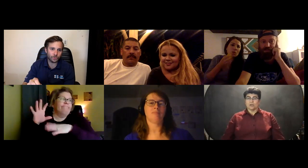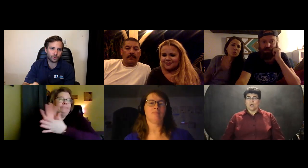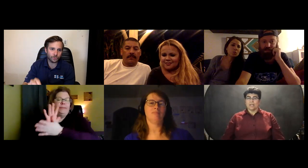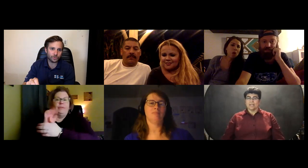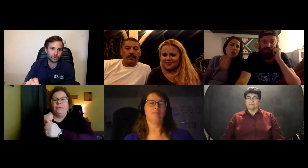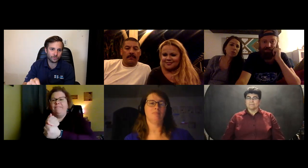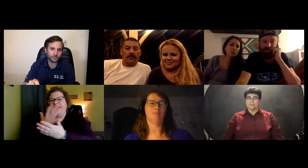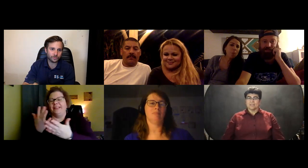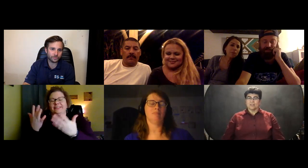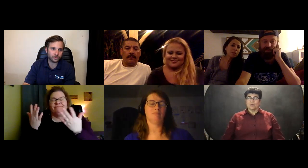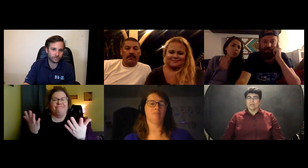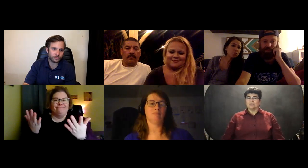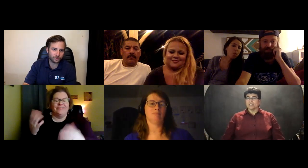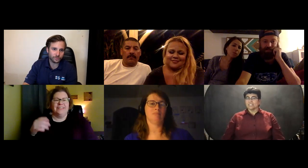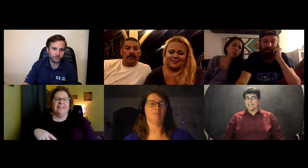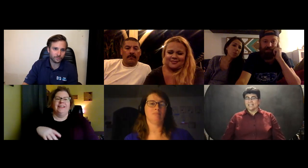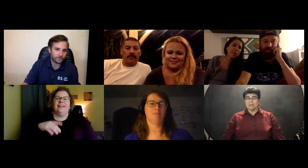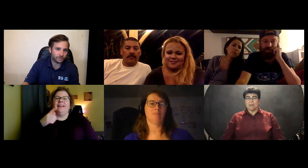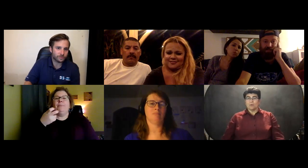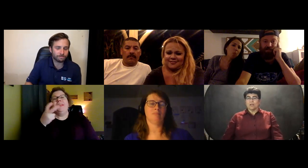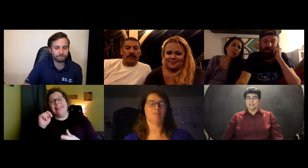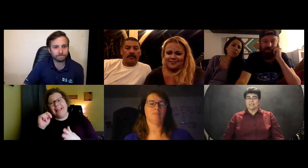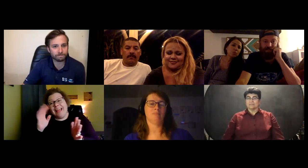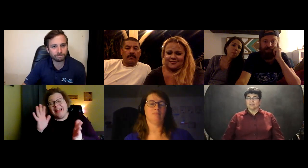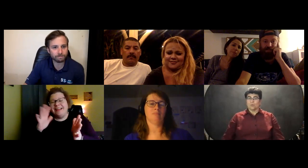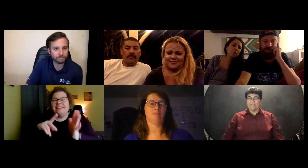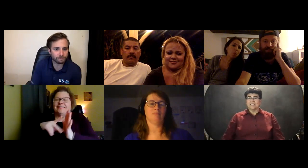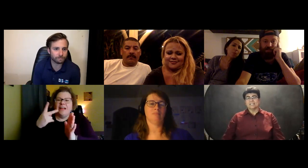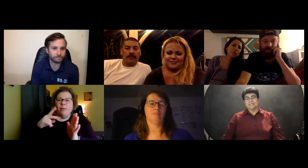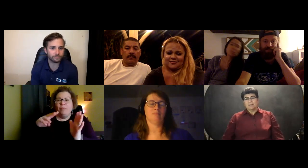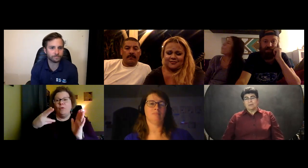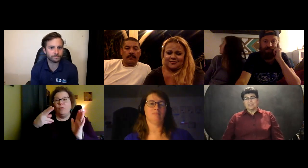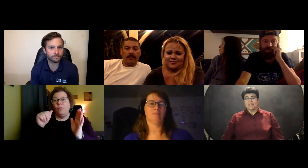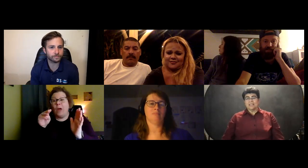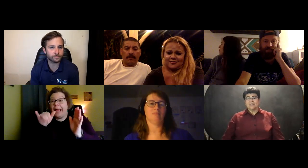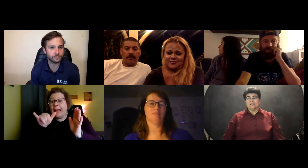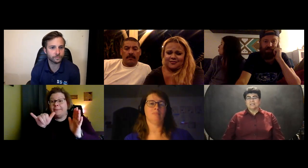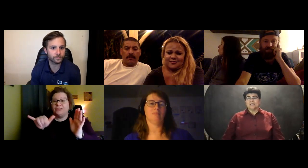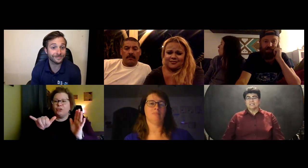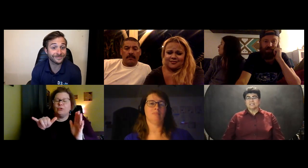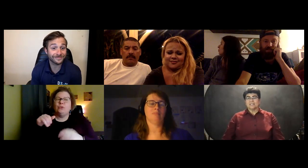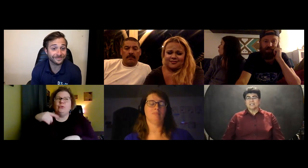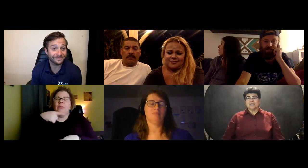quite yet you know we just send in the paperwork and